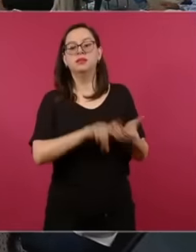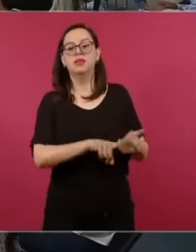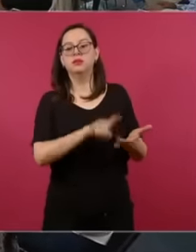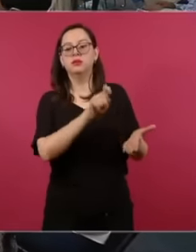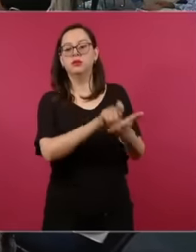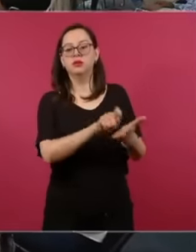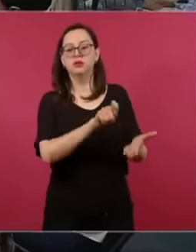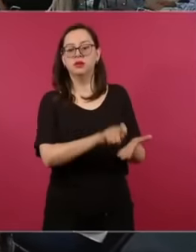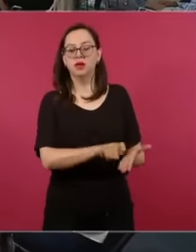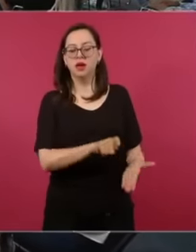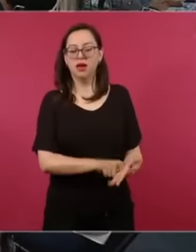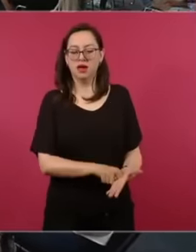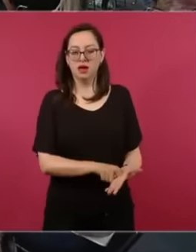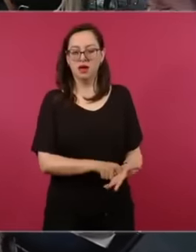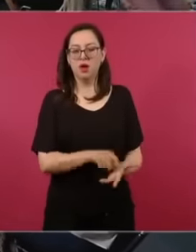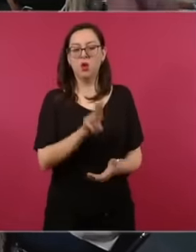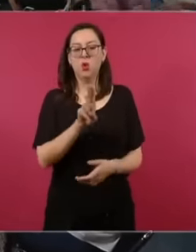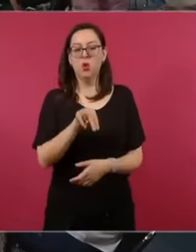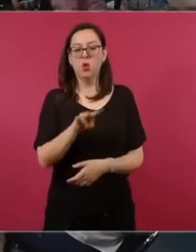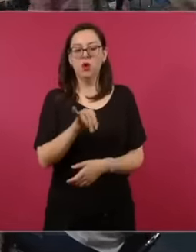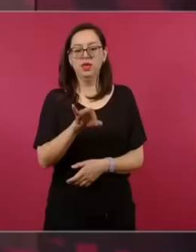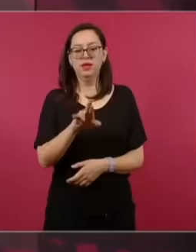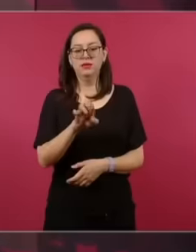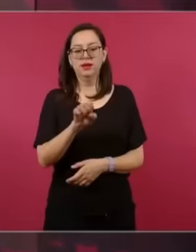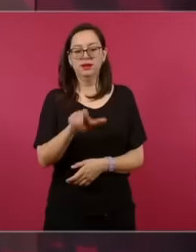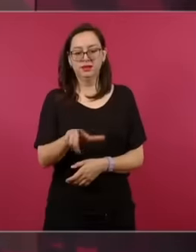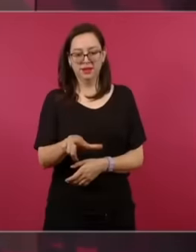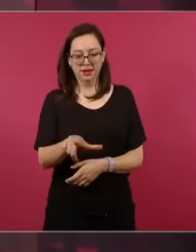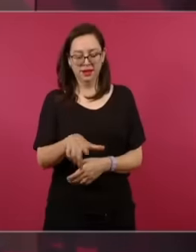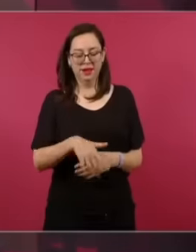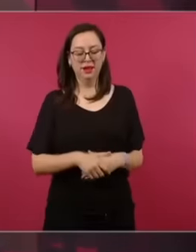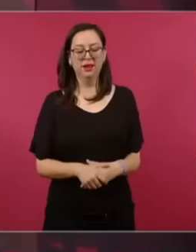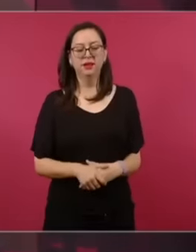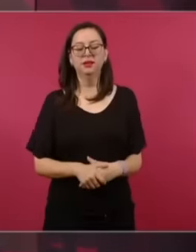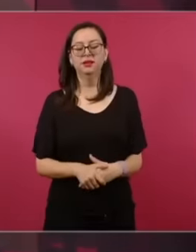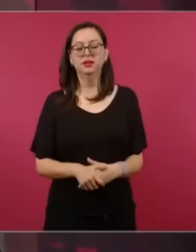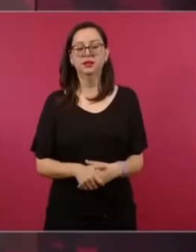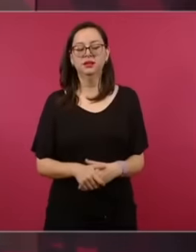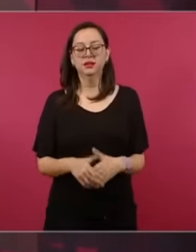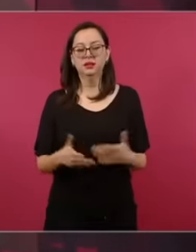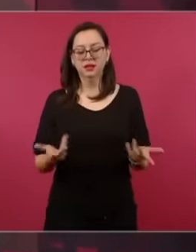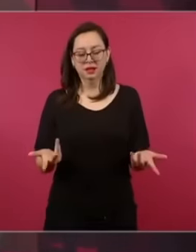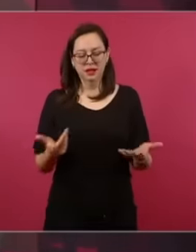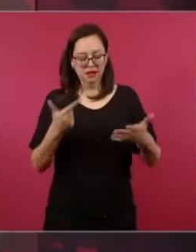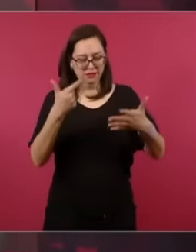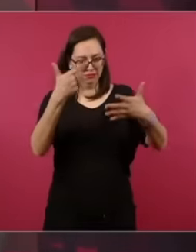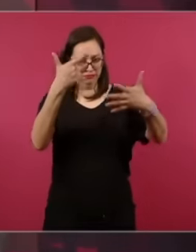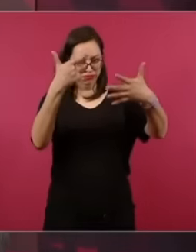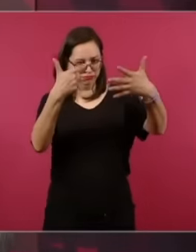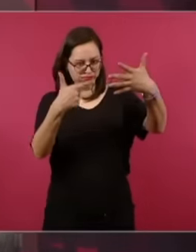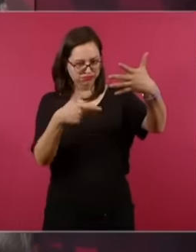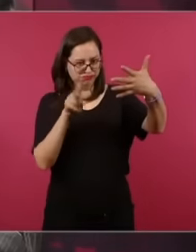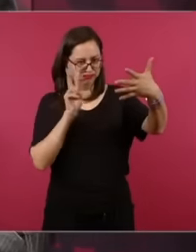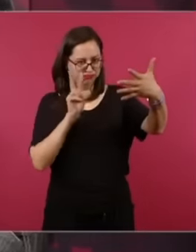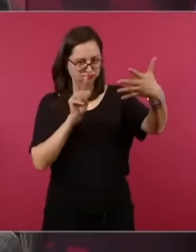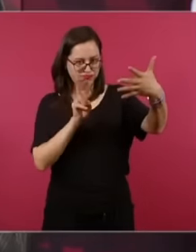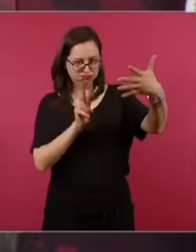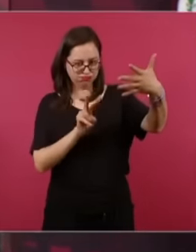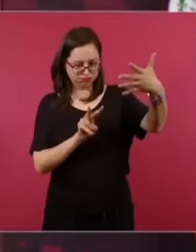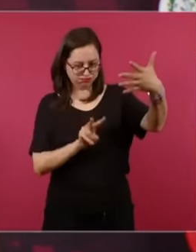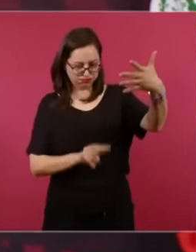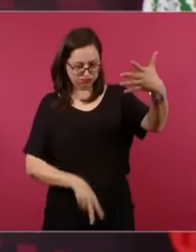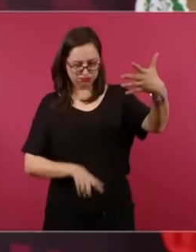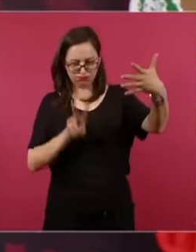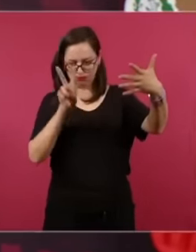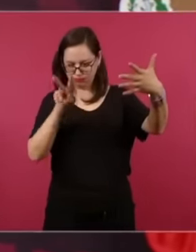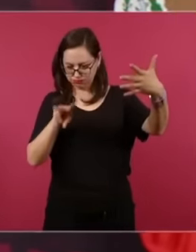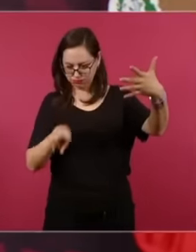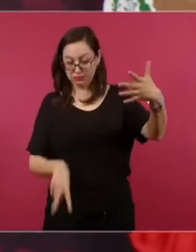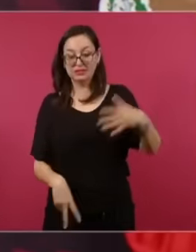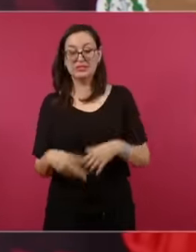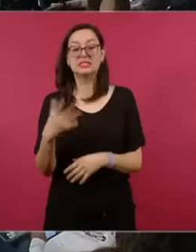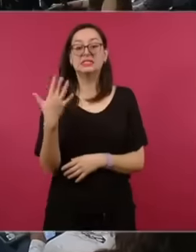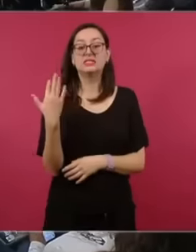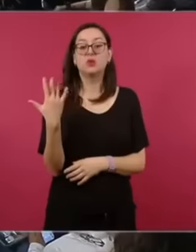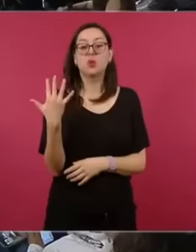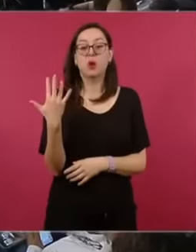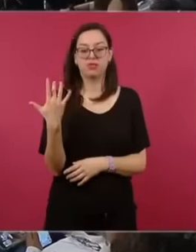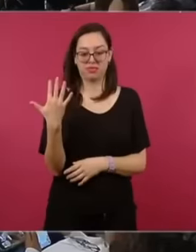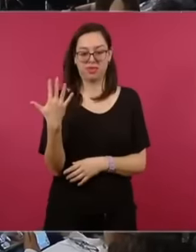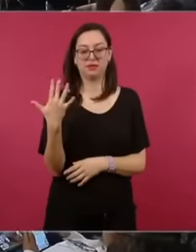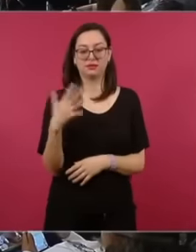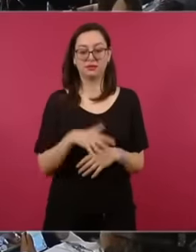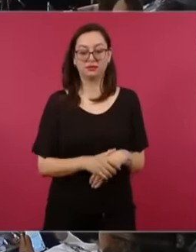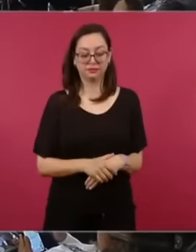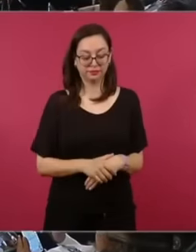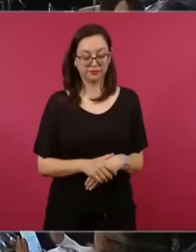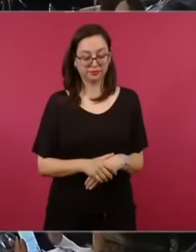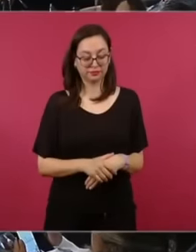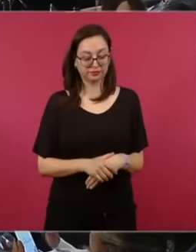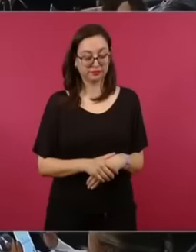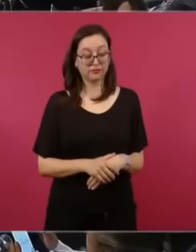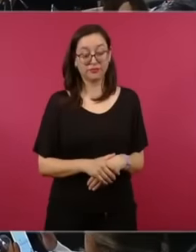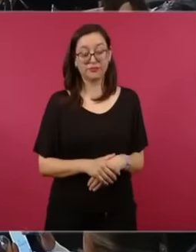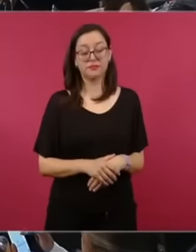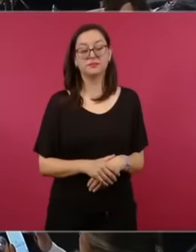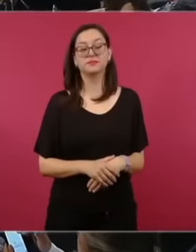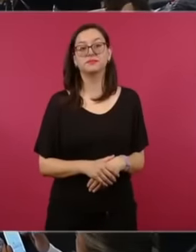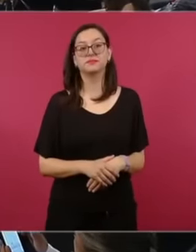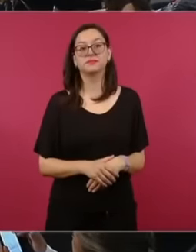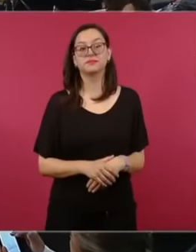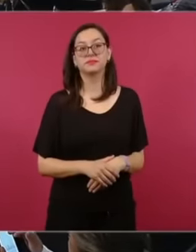universal and they are going to find I think there are about 50 what if there are five of the